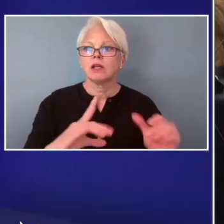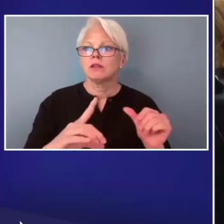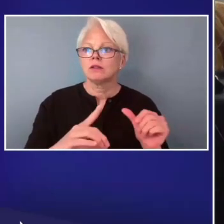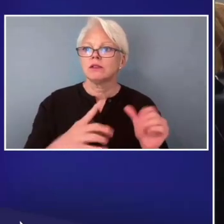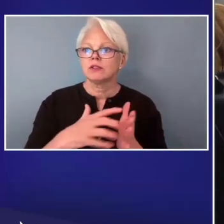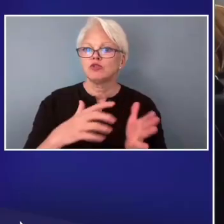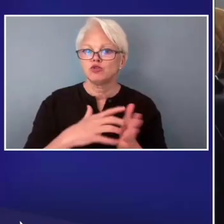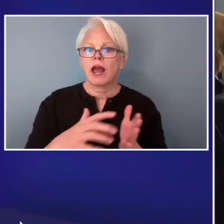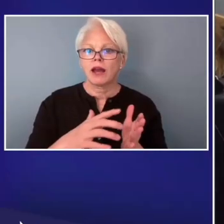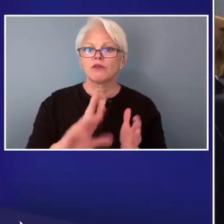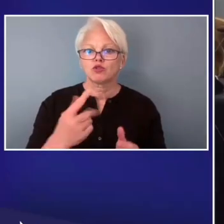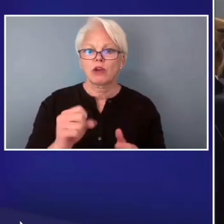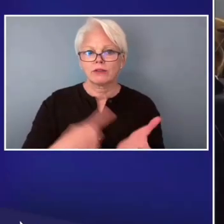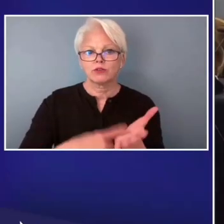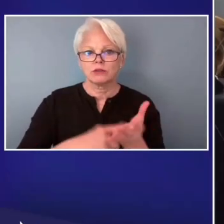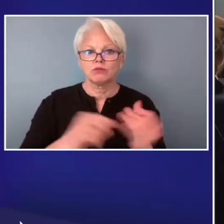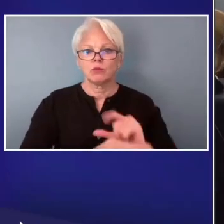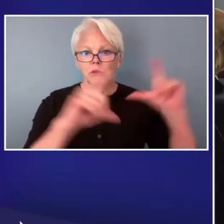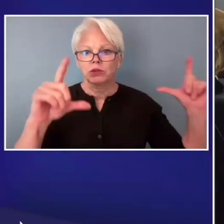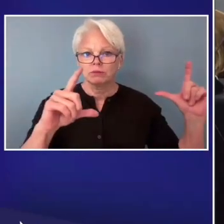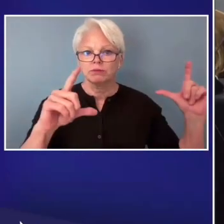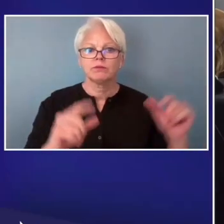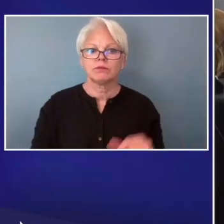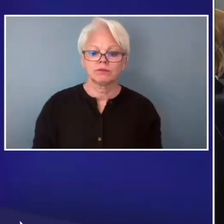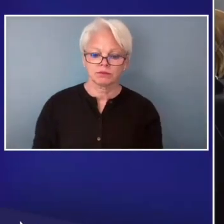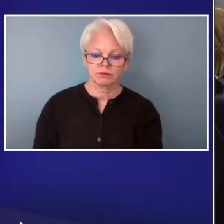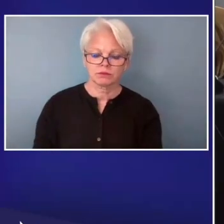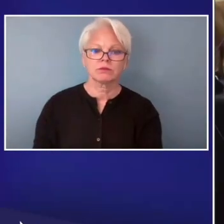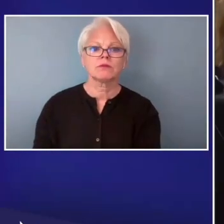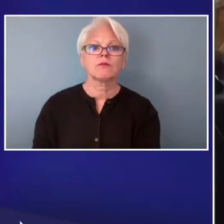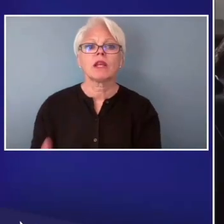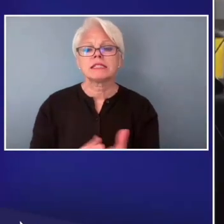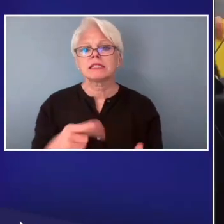discussion up on the screen. Um, as some of you probably saw,